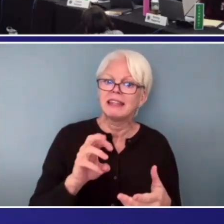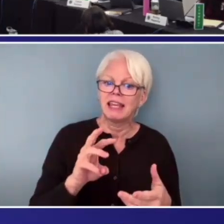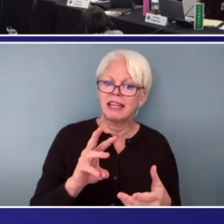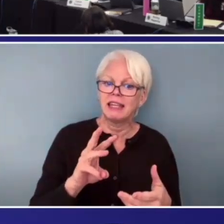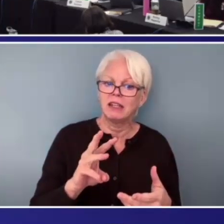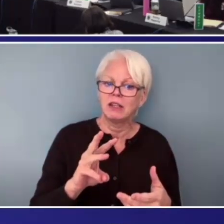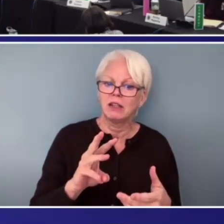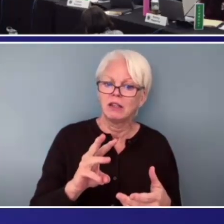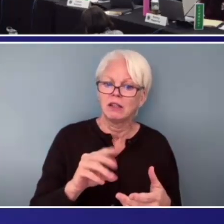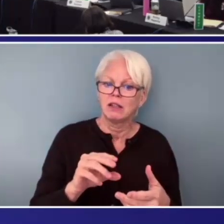this rule doesn't apply to them.